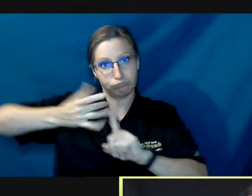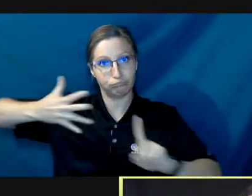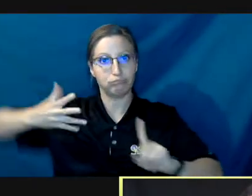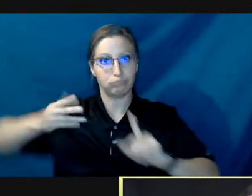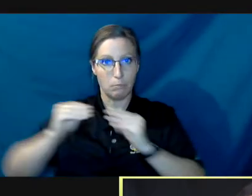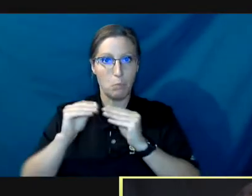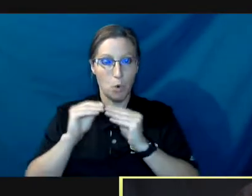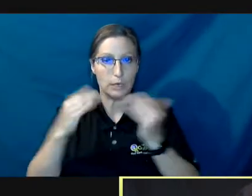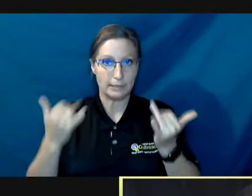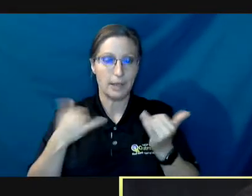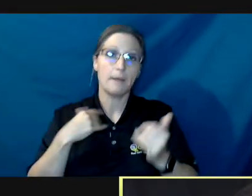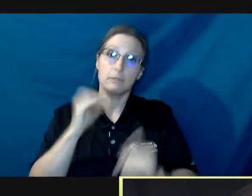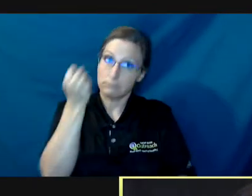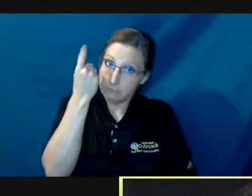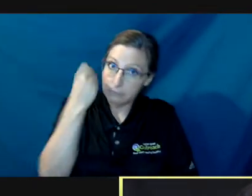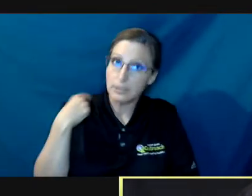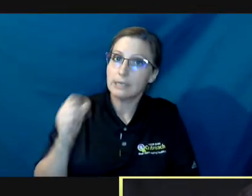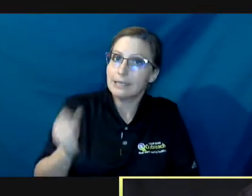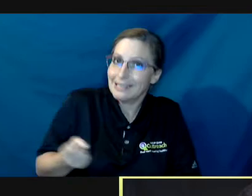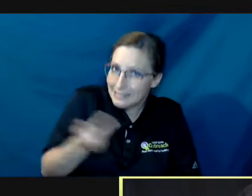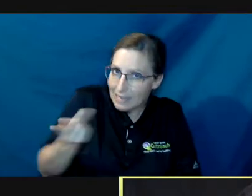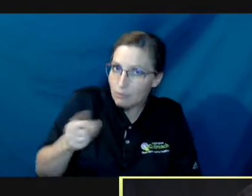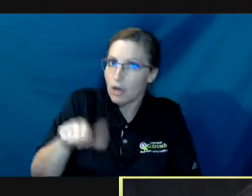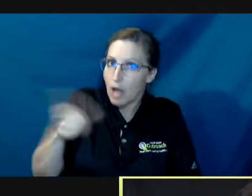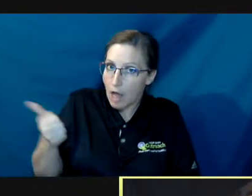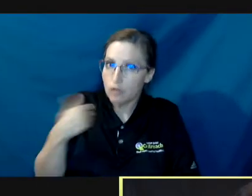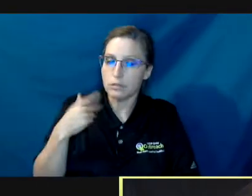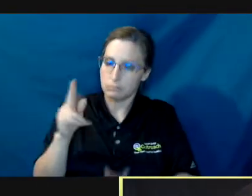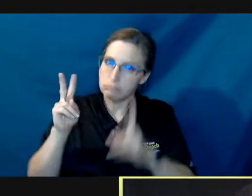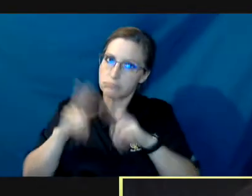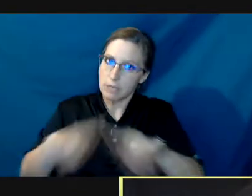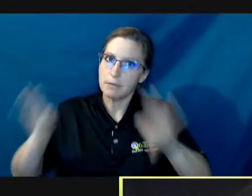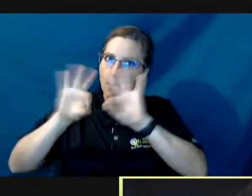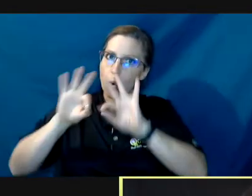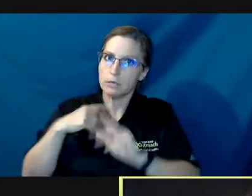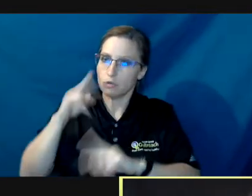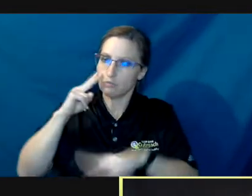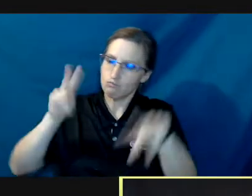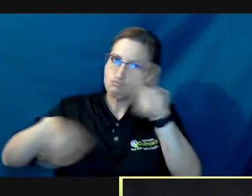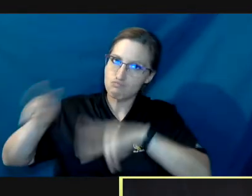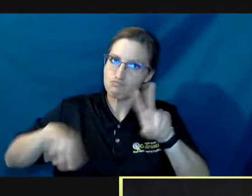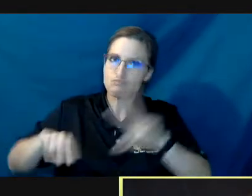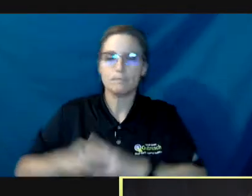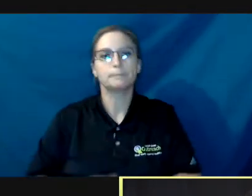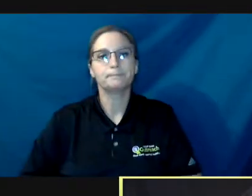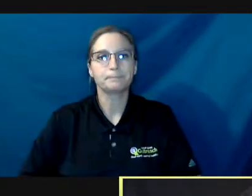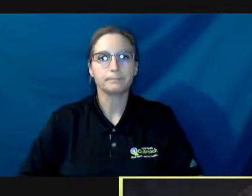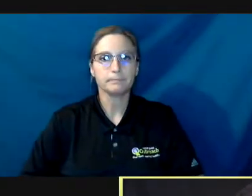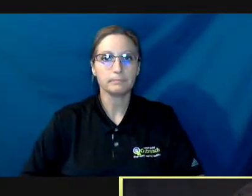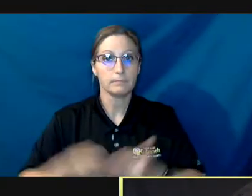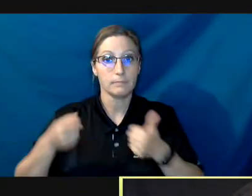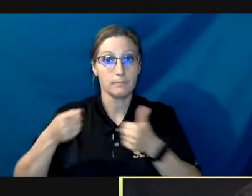but there are several others that are well worth checking out. The first one we want to reiterate